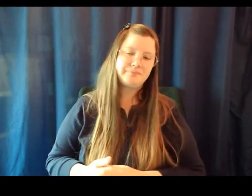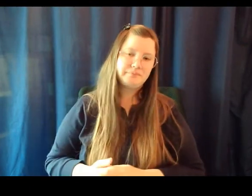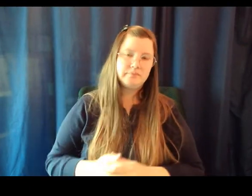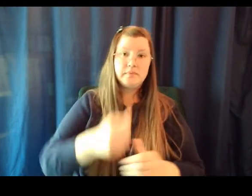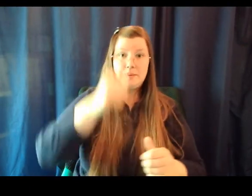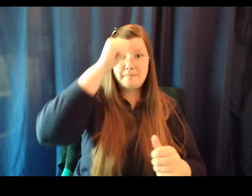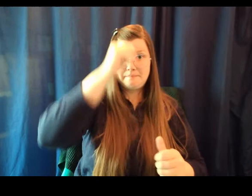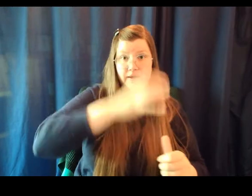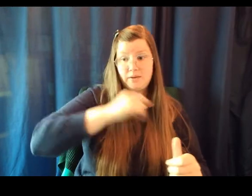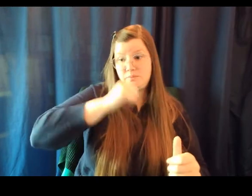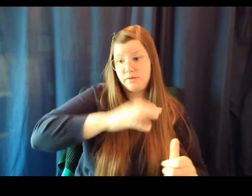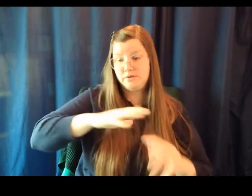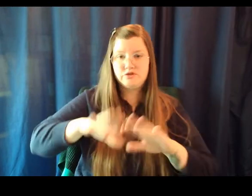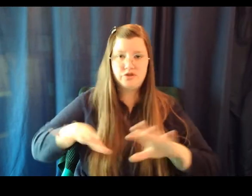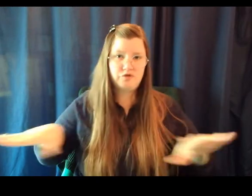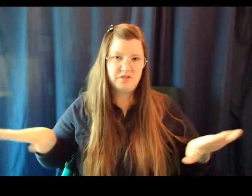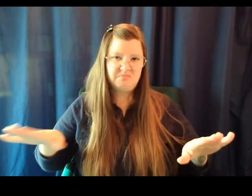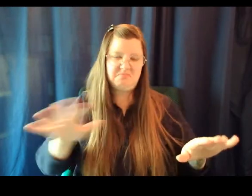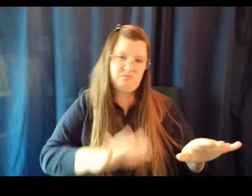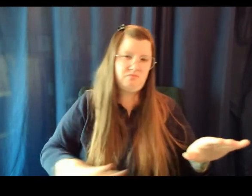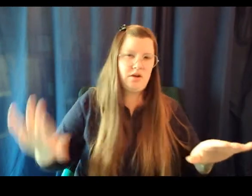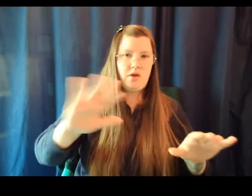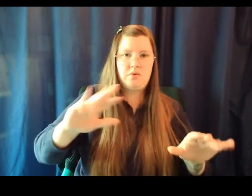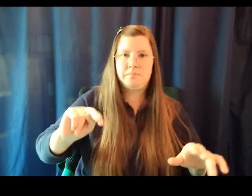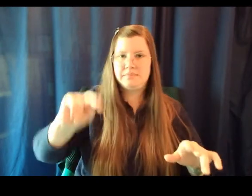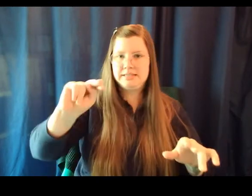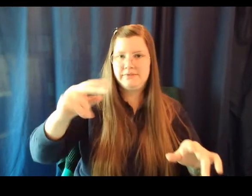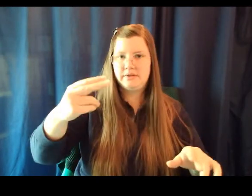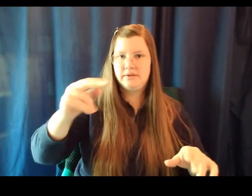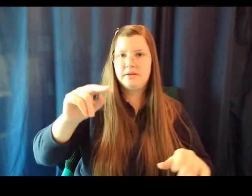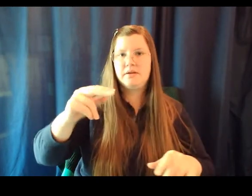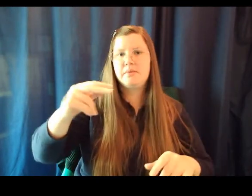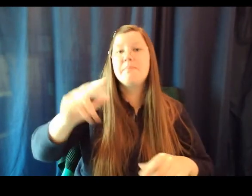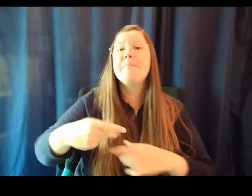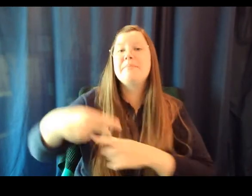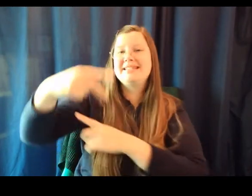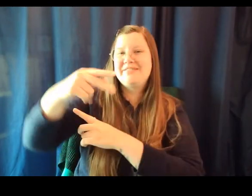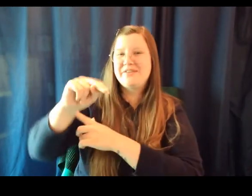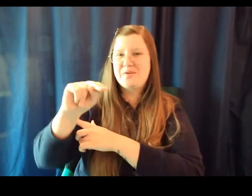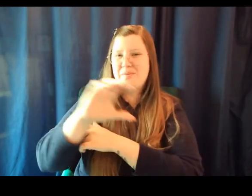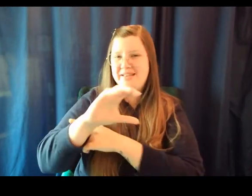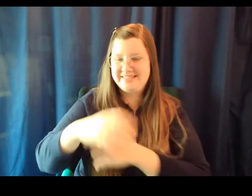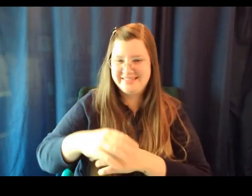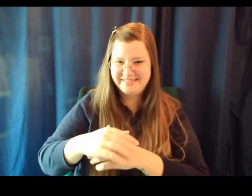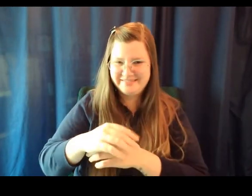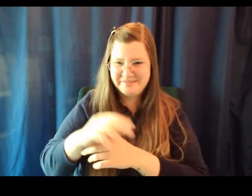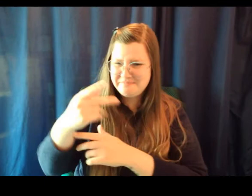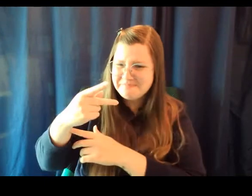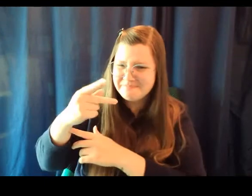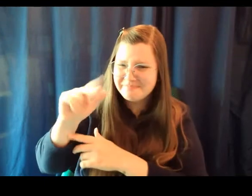Key Club wants to organize a shoe drive to support Redeeming Soles. 3 collection boxes will be placed around the school, located at: